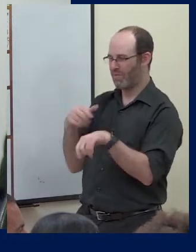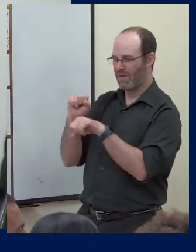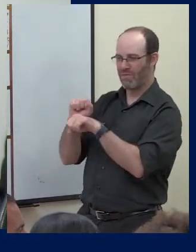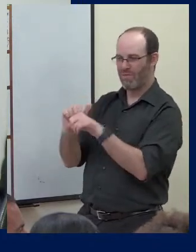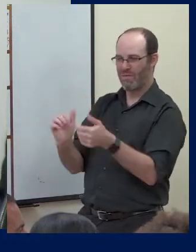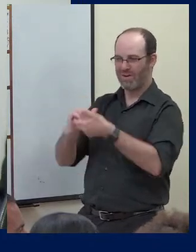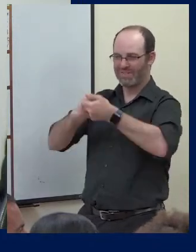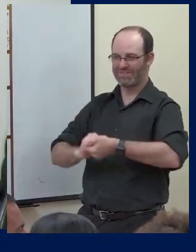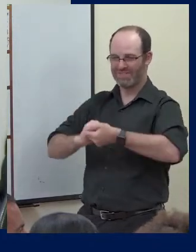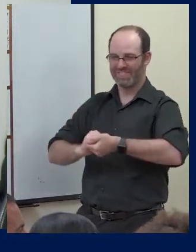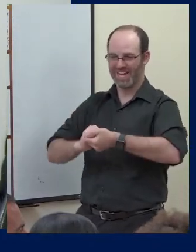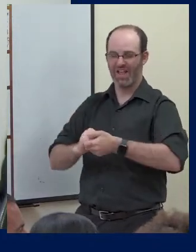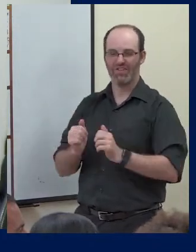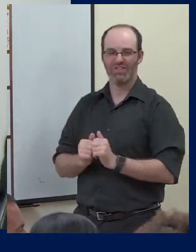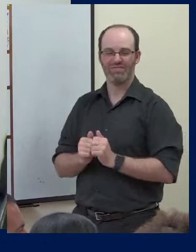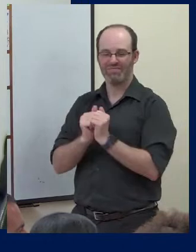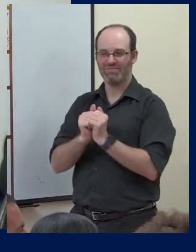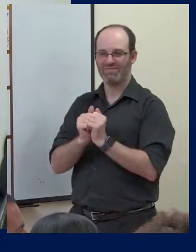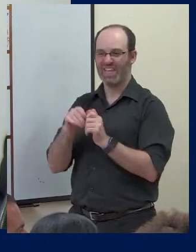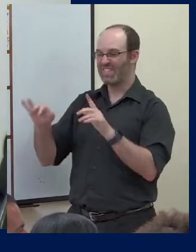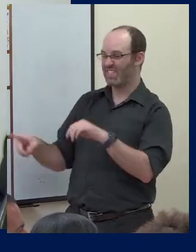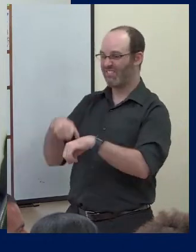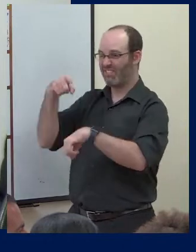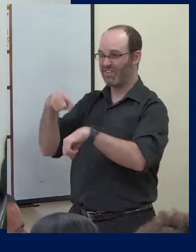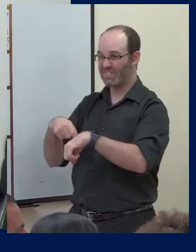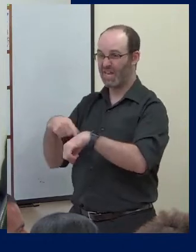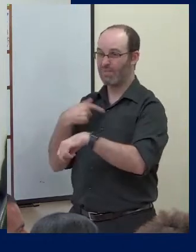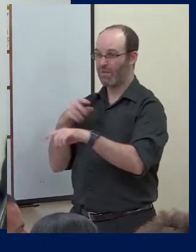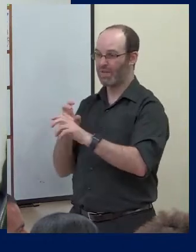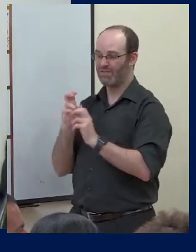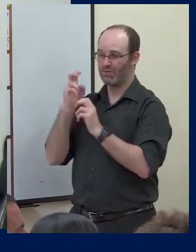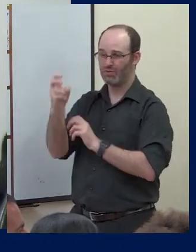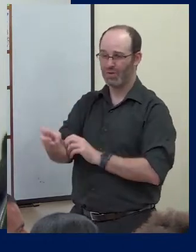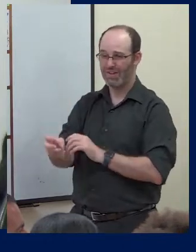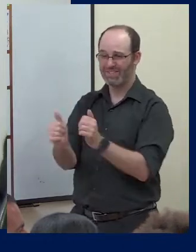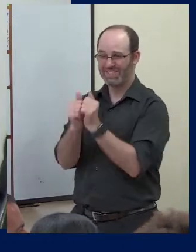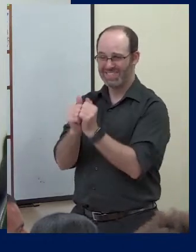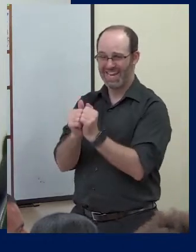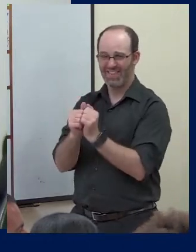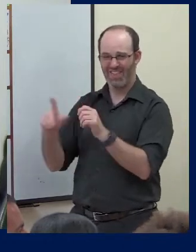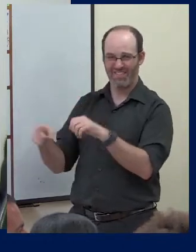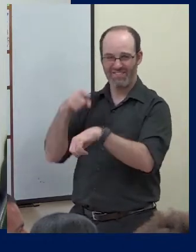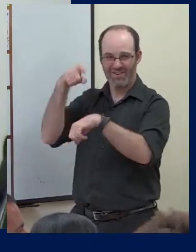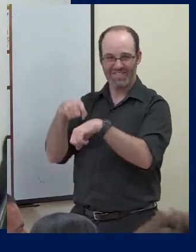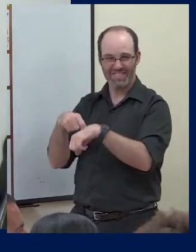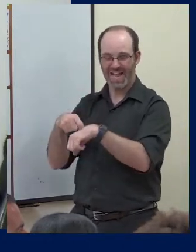of Health and Human Services, this is the first time that travel together. This is the first event we have done as a pair.